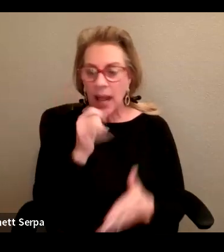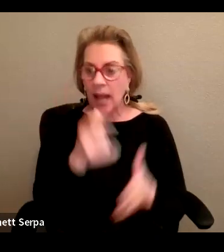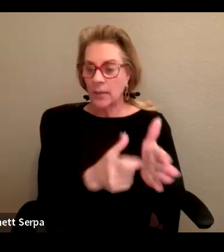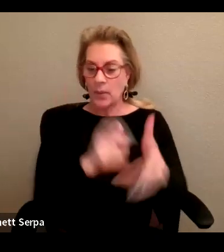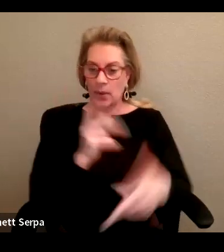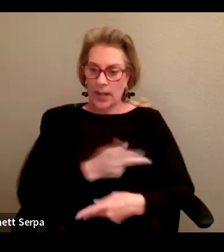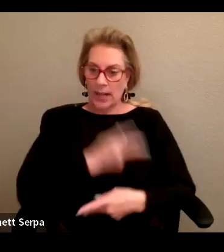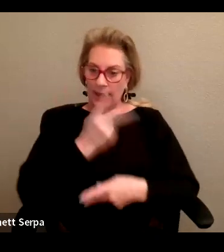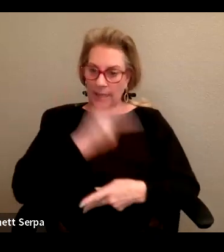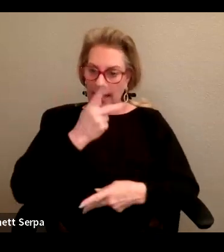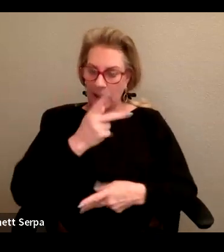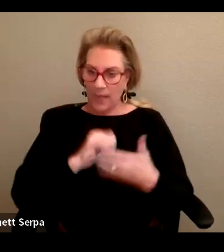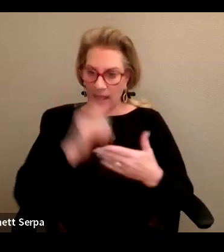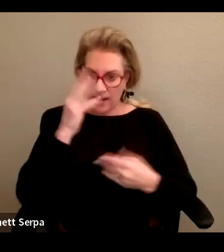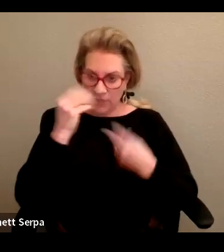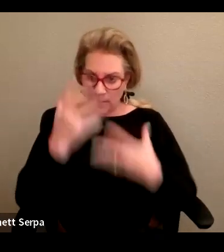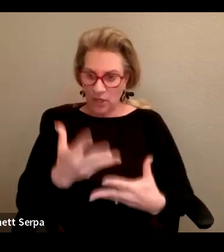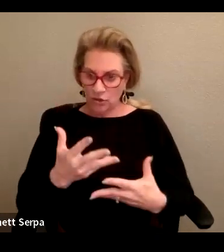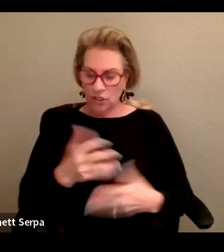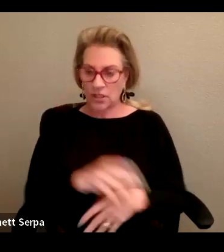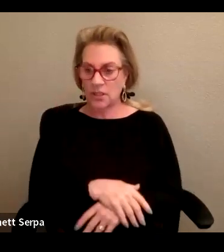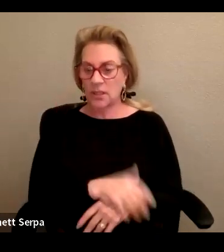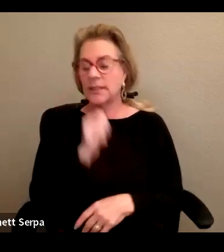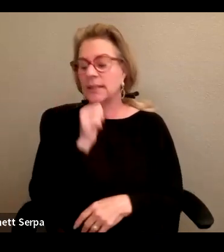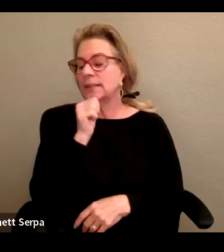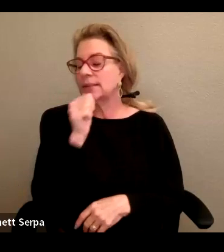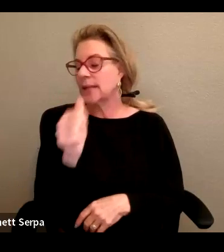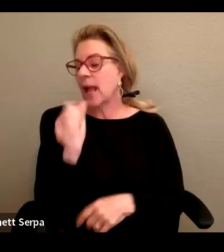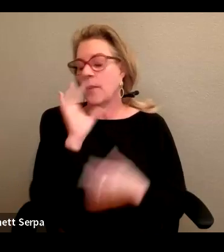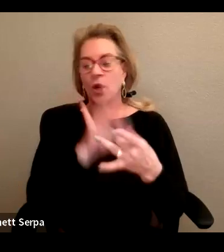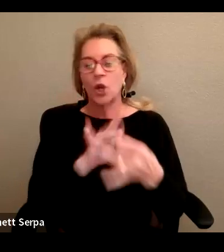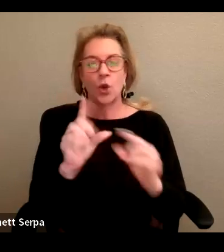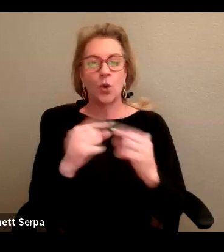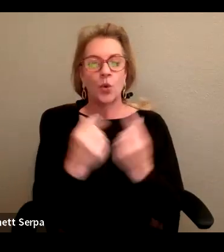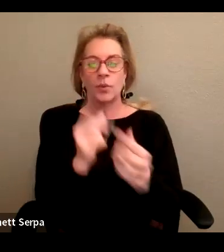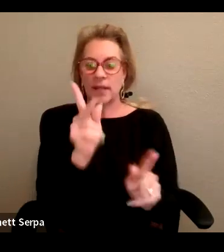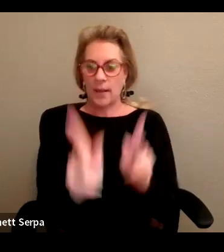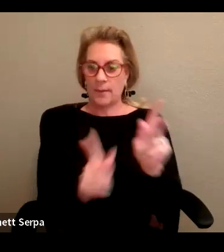immigration status information does not pertain to groups of people because it only speaks about